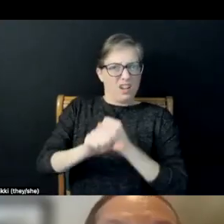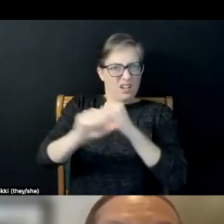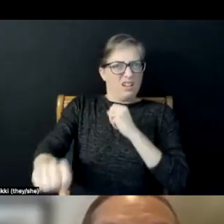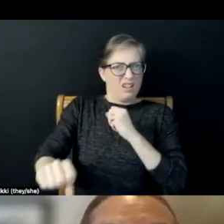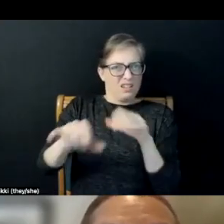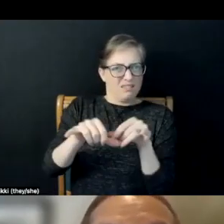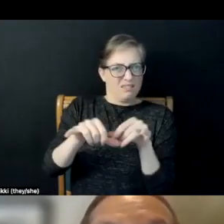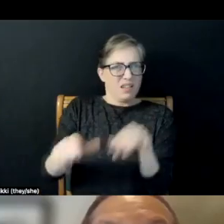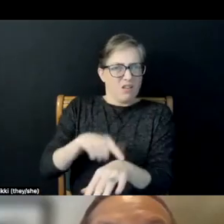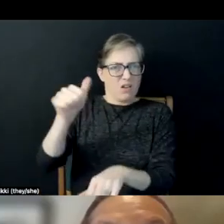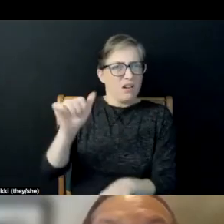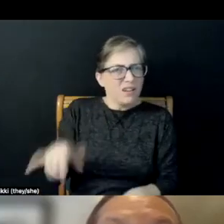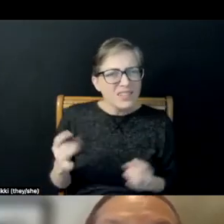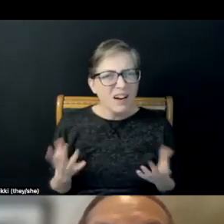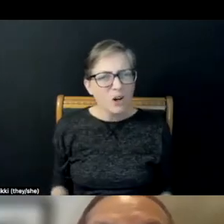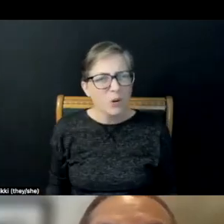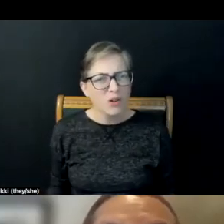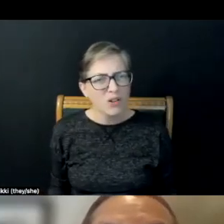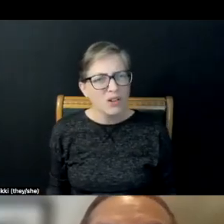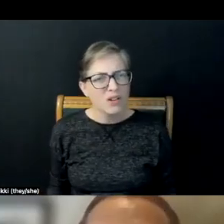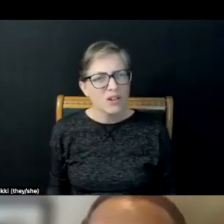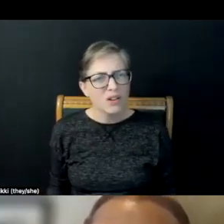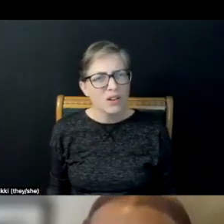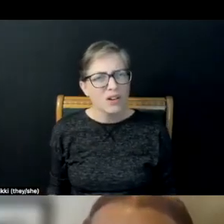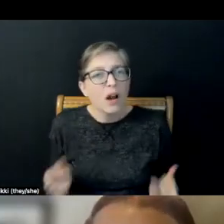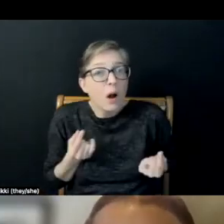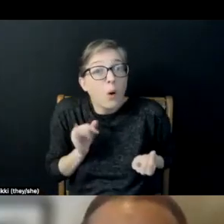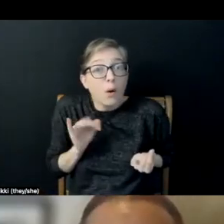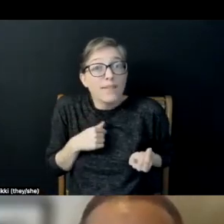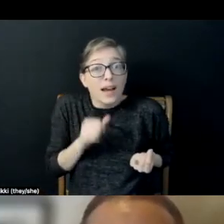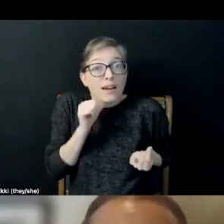happened had I not had all the preparations that I had, had I not worked in